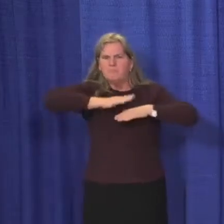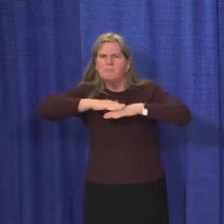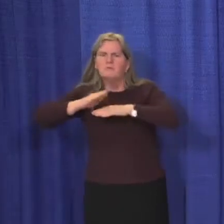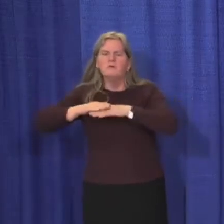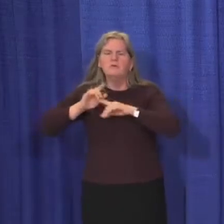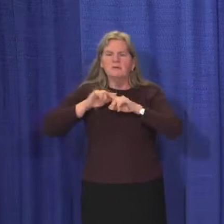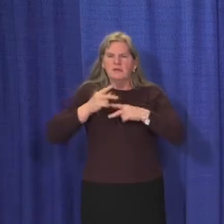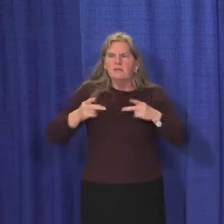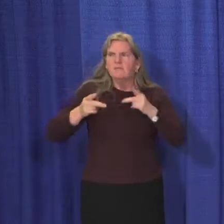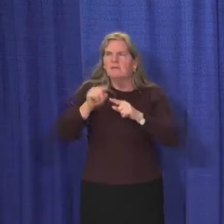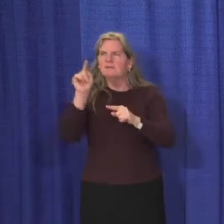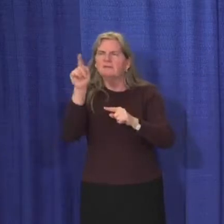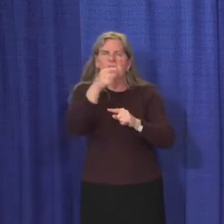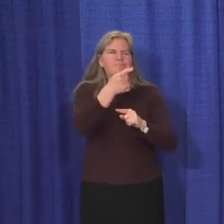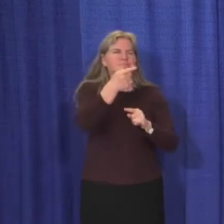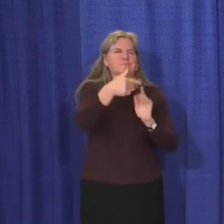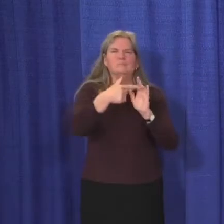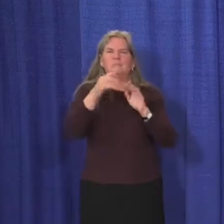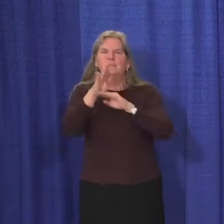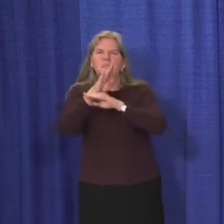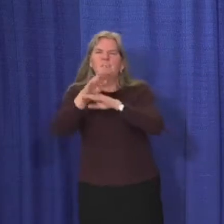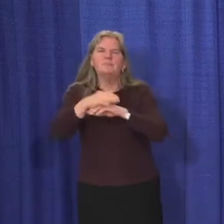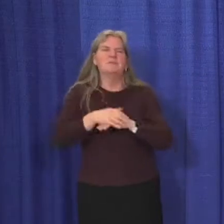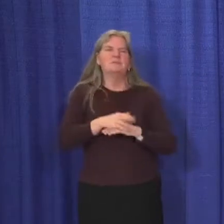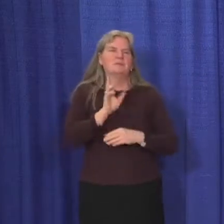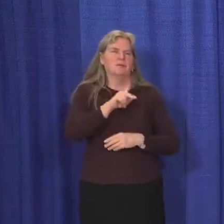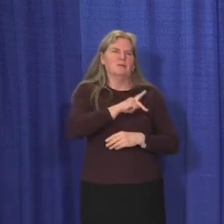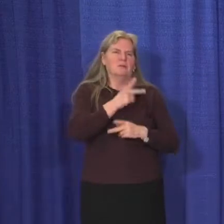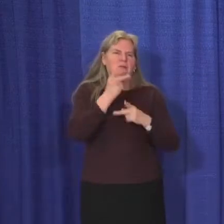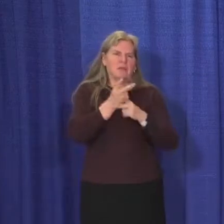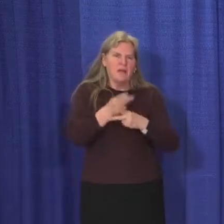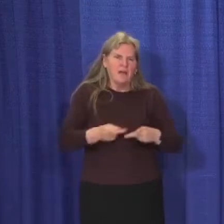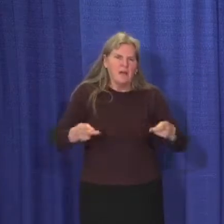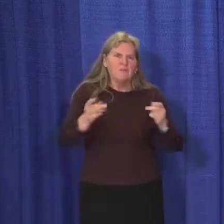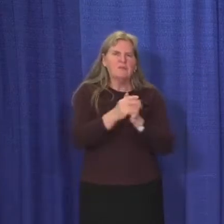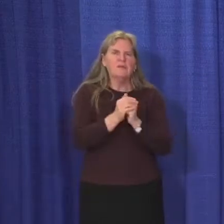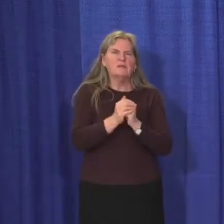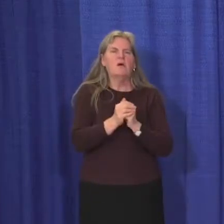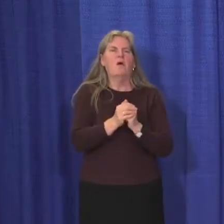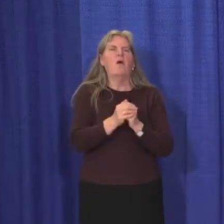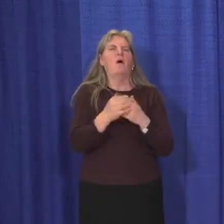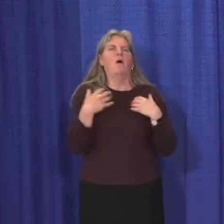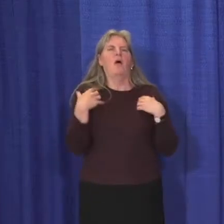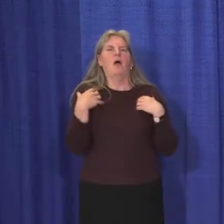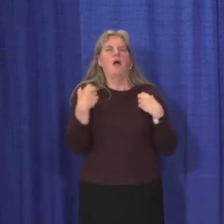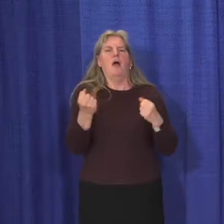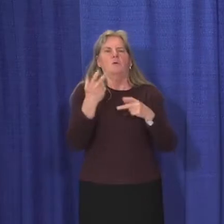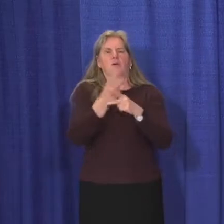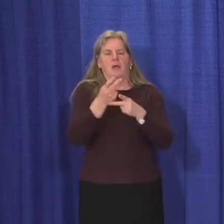to various types of facilities weather business is personal care facilities and health